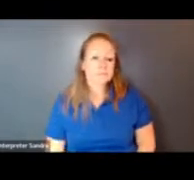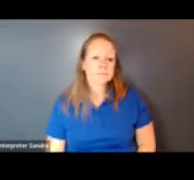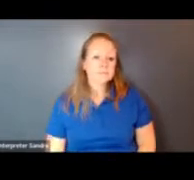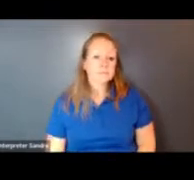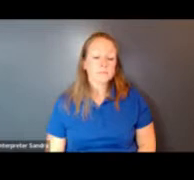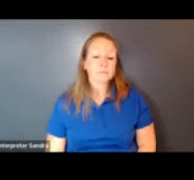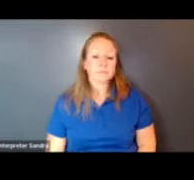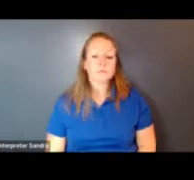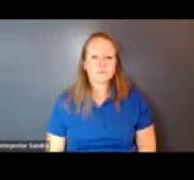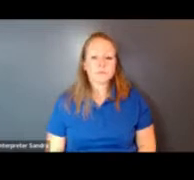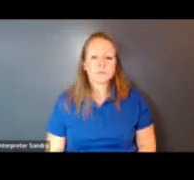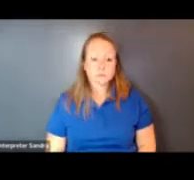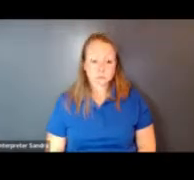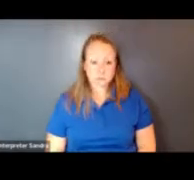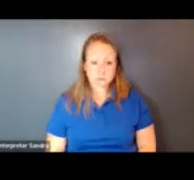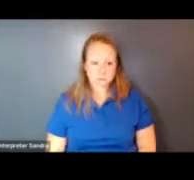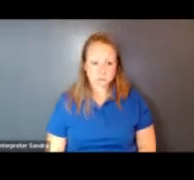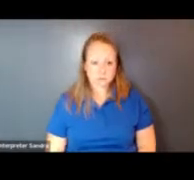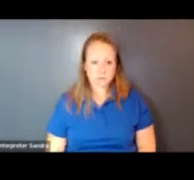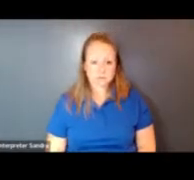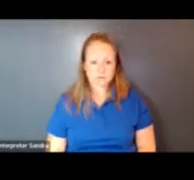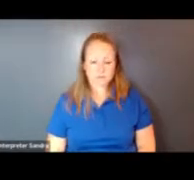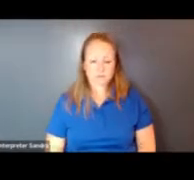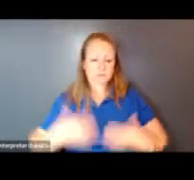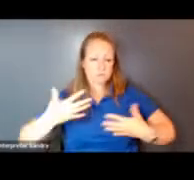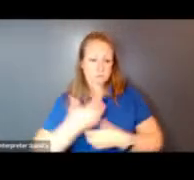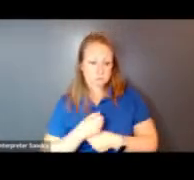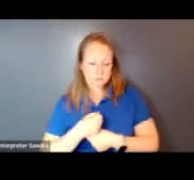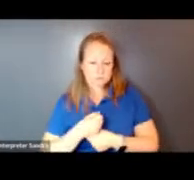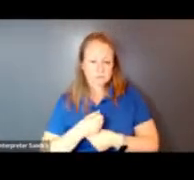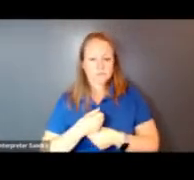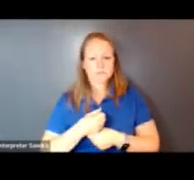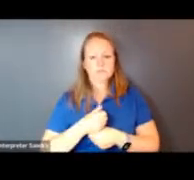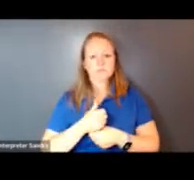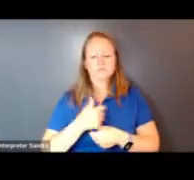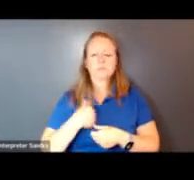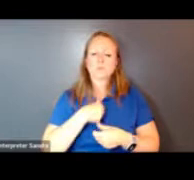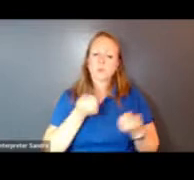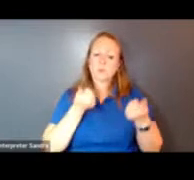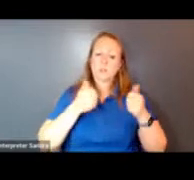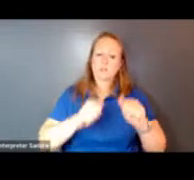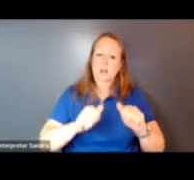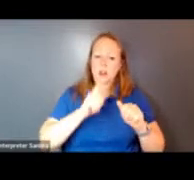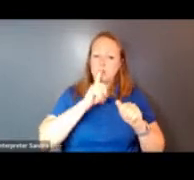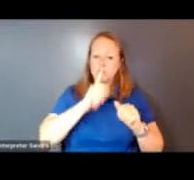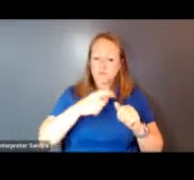And just to recap, you know, we really endeavored to look more deeply beginning last year and information and assistance at